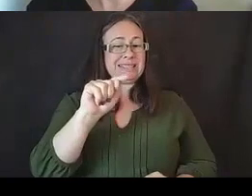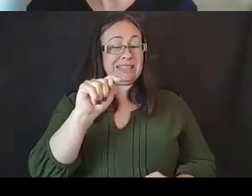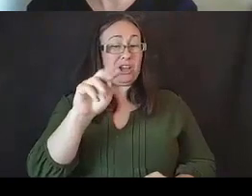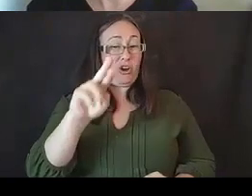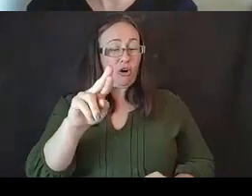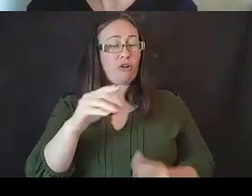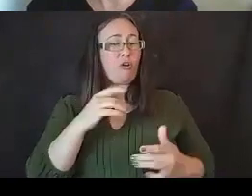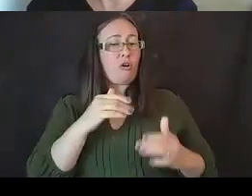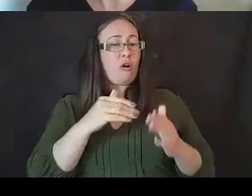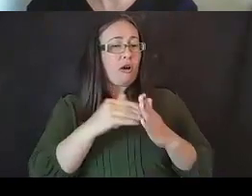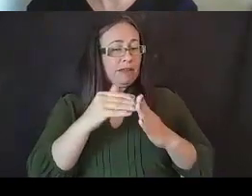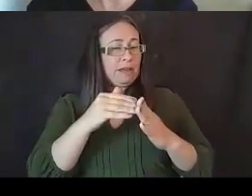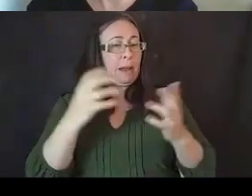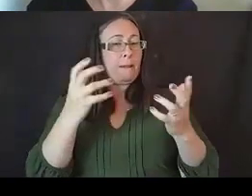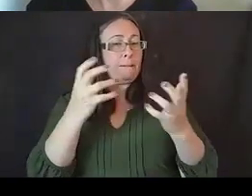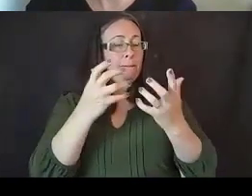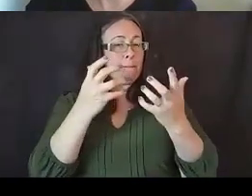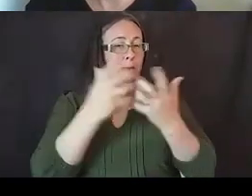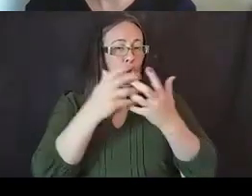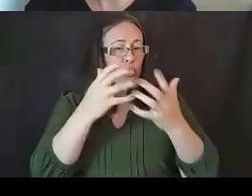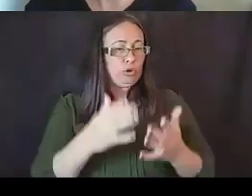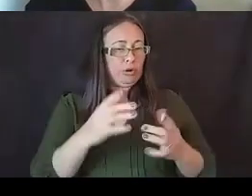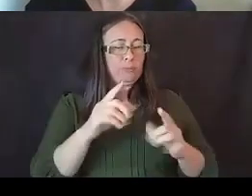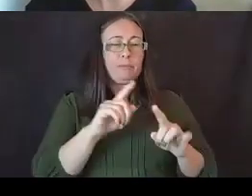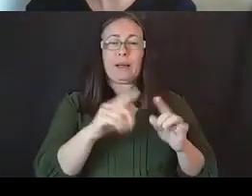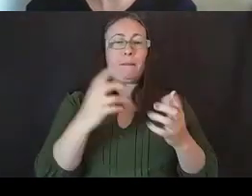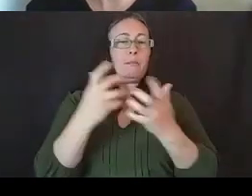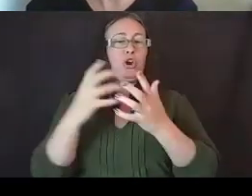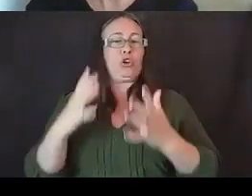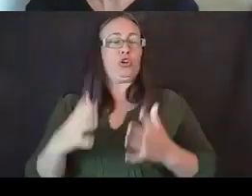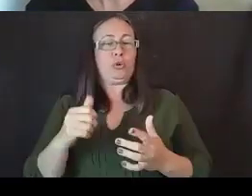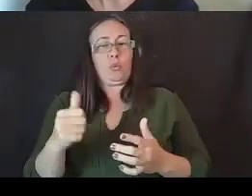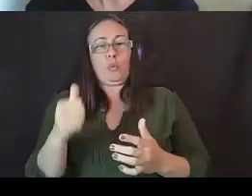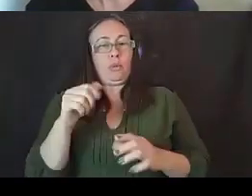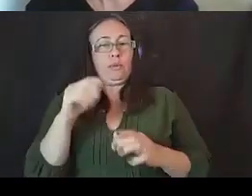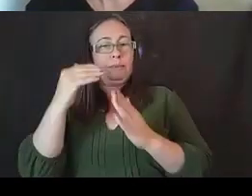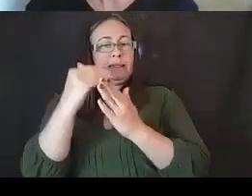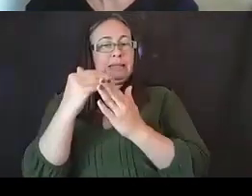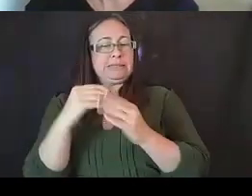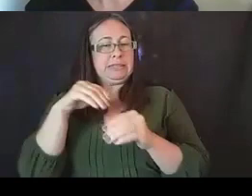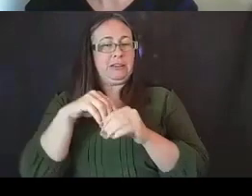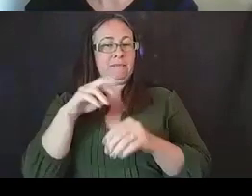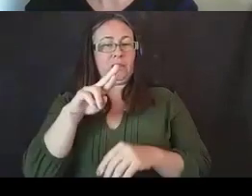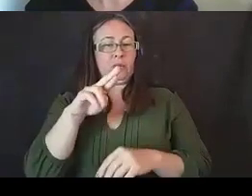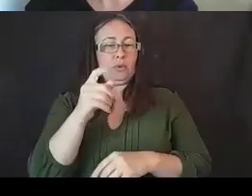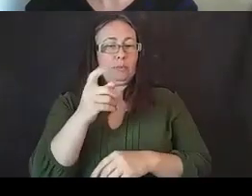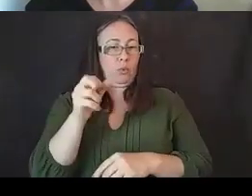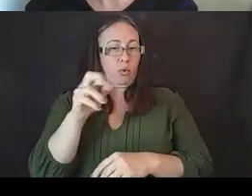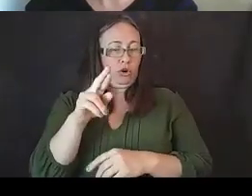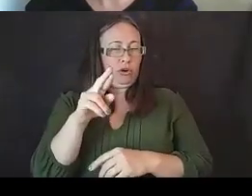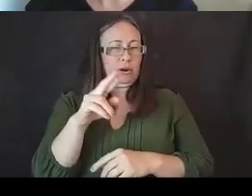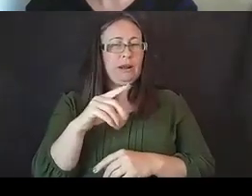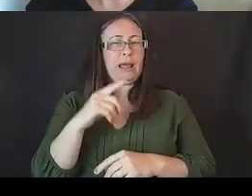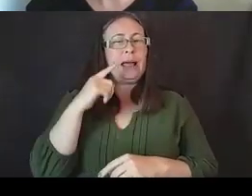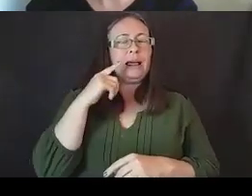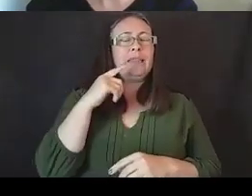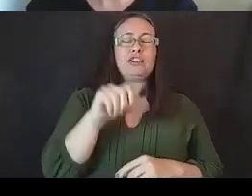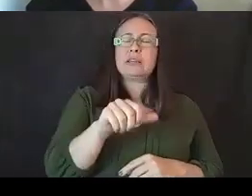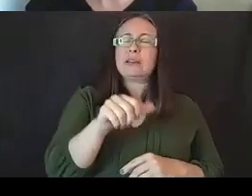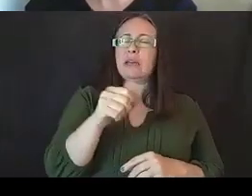but that partner's not going to be listed in RePORTER. I think, I want to say the SBA website, there's another place